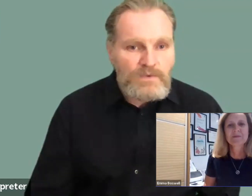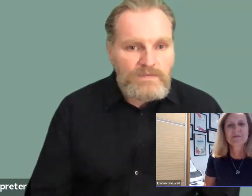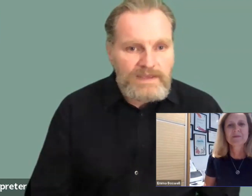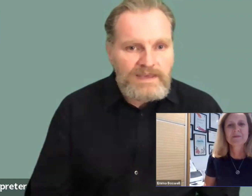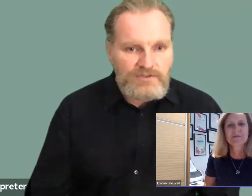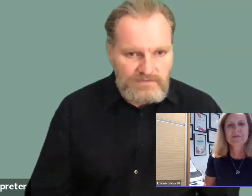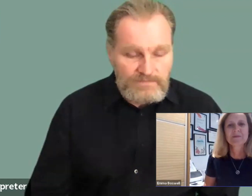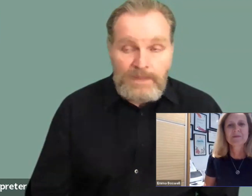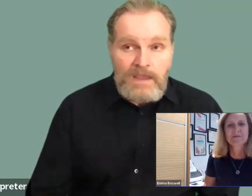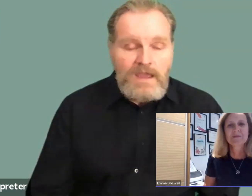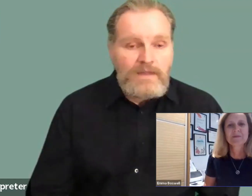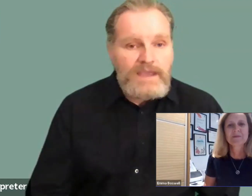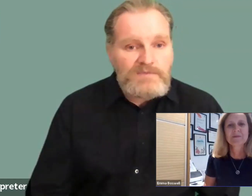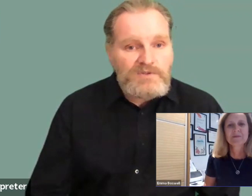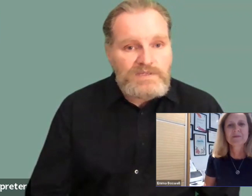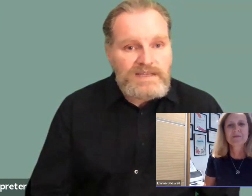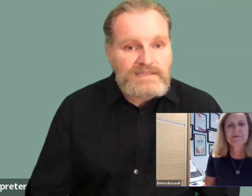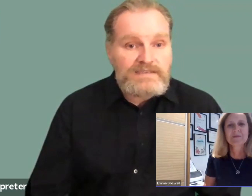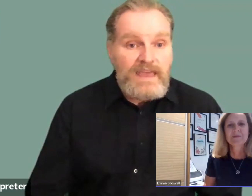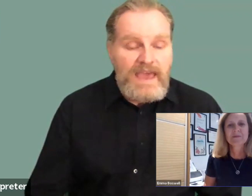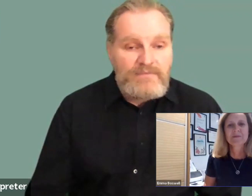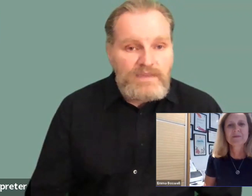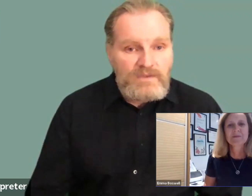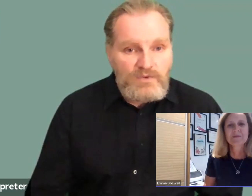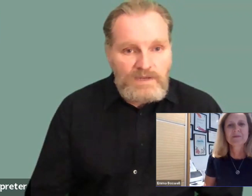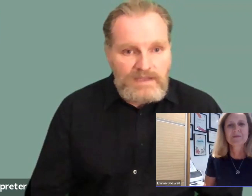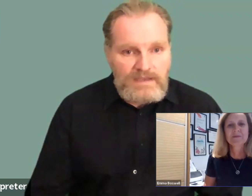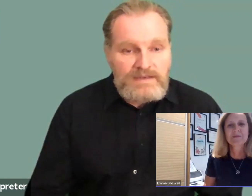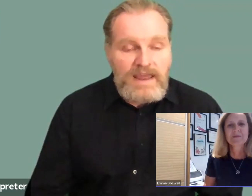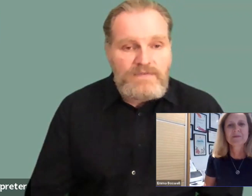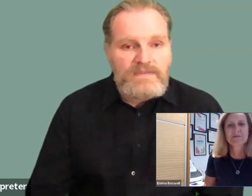qualification. And they come to assess everything that you need and everything